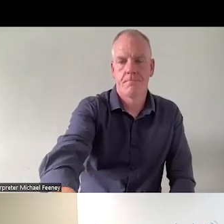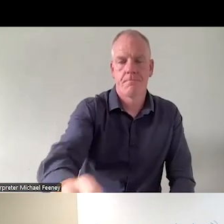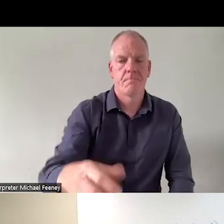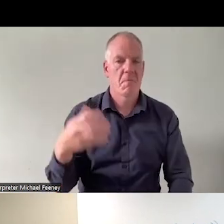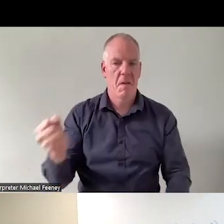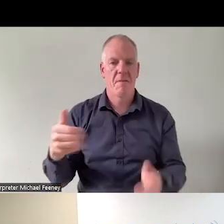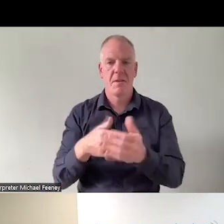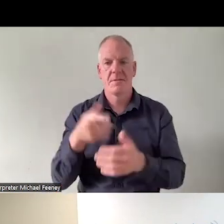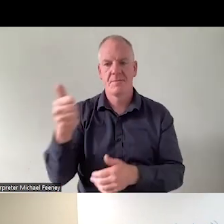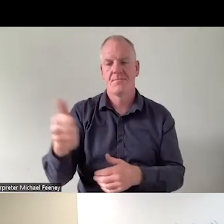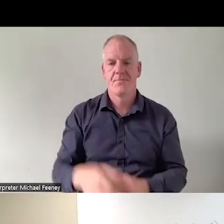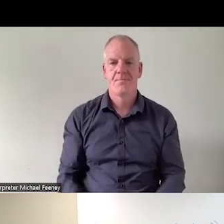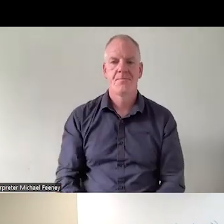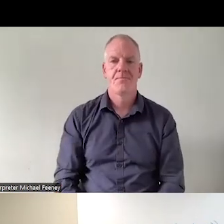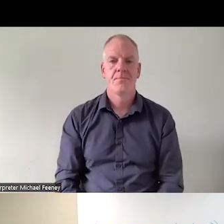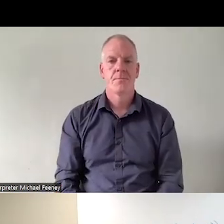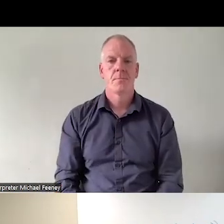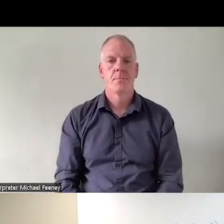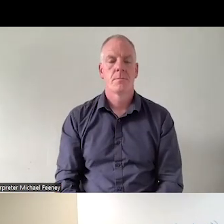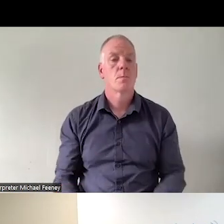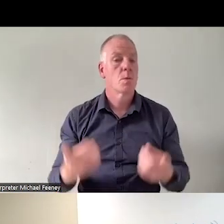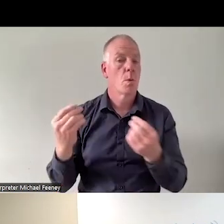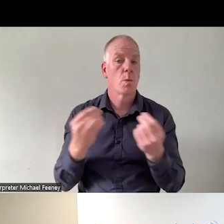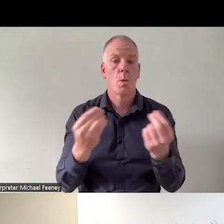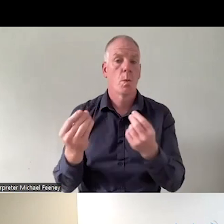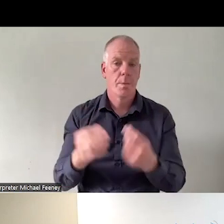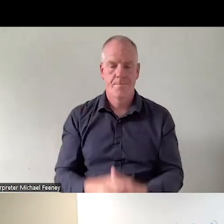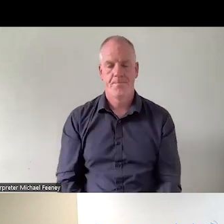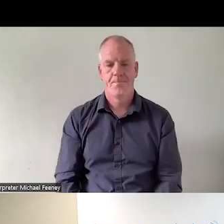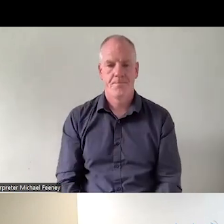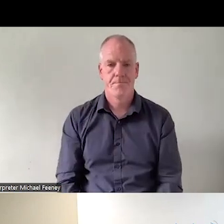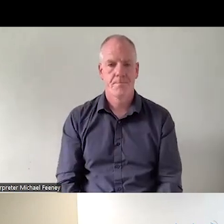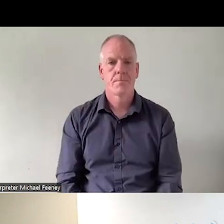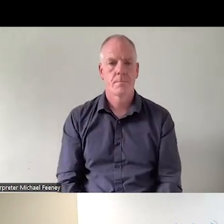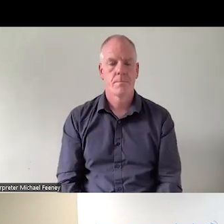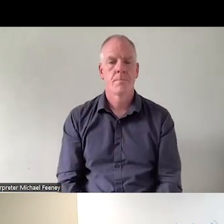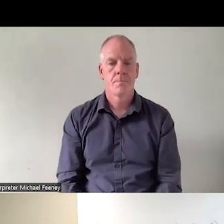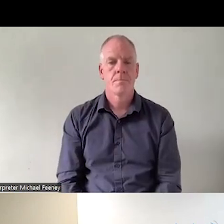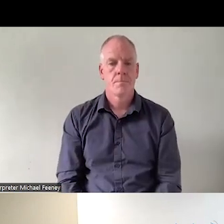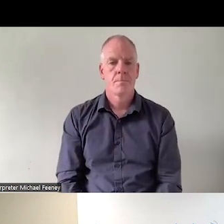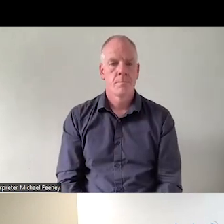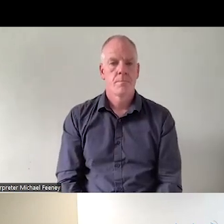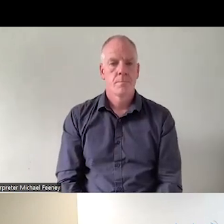OK, so what we're going to do is really audio description.